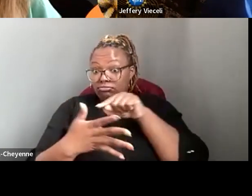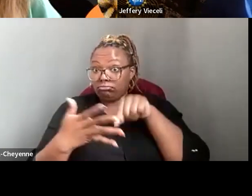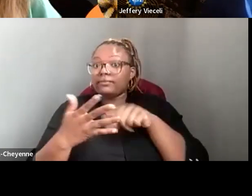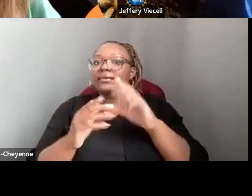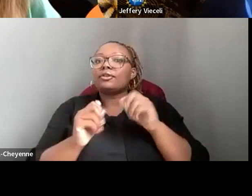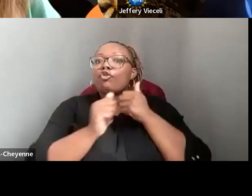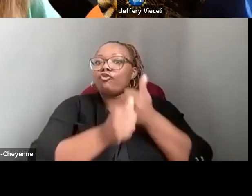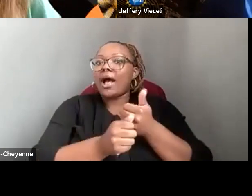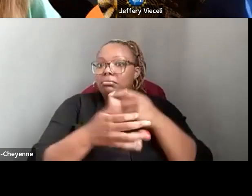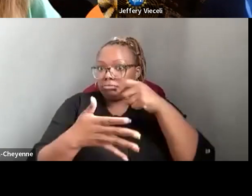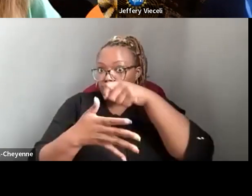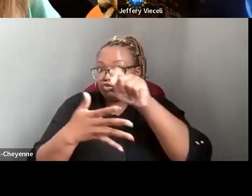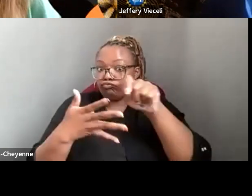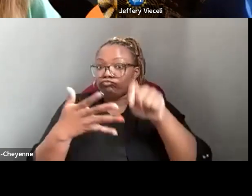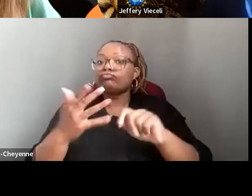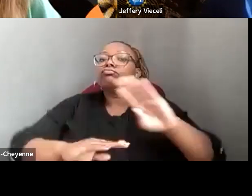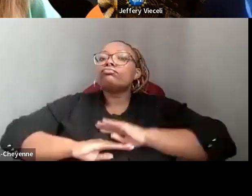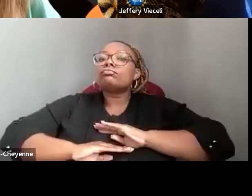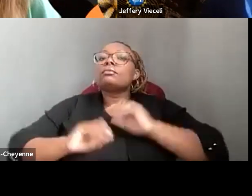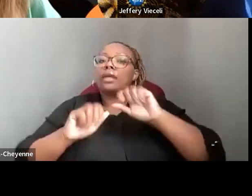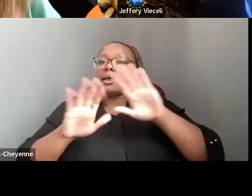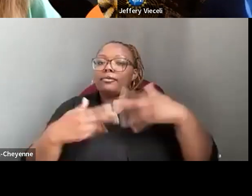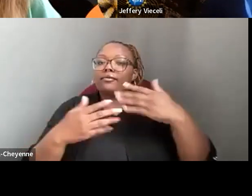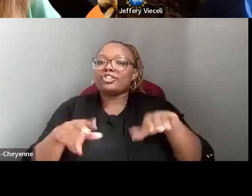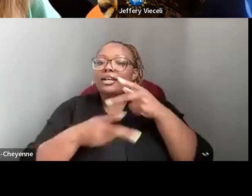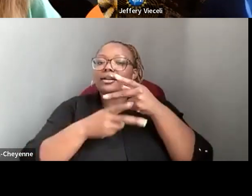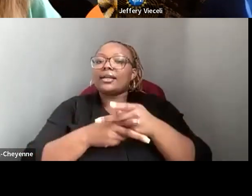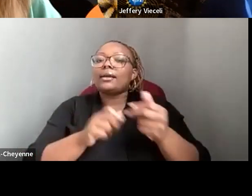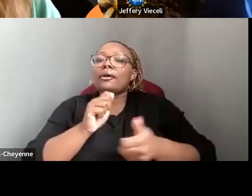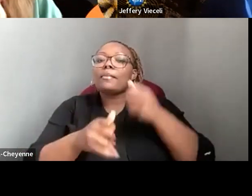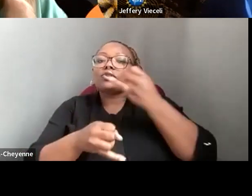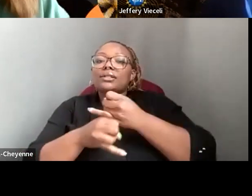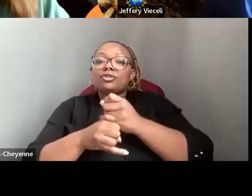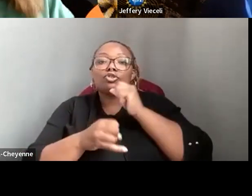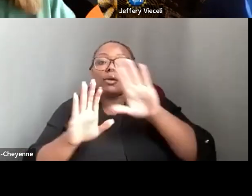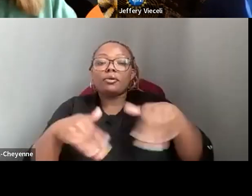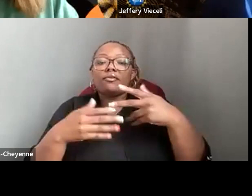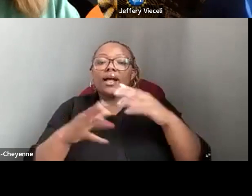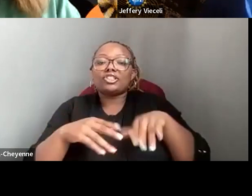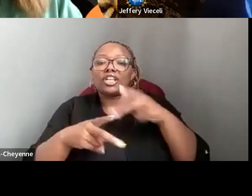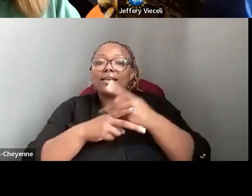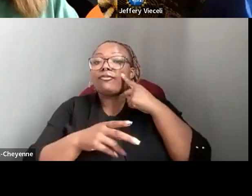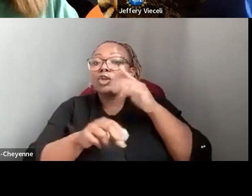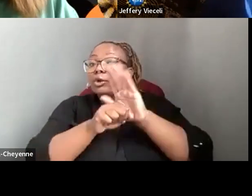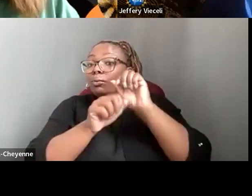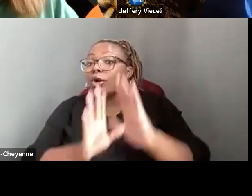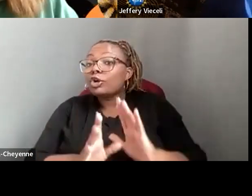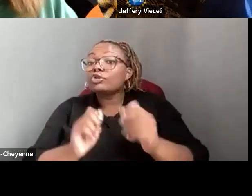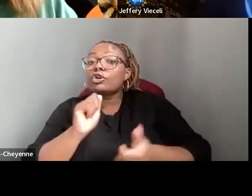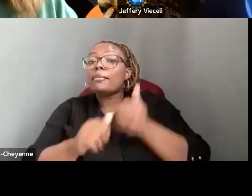they have something -- you know, most institutions do not provide childcare for their -- you know, for their employees. Most businesses don't.